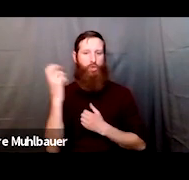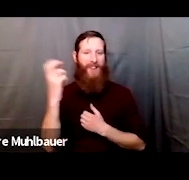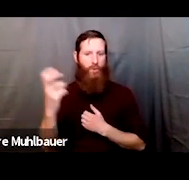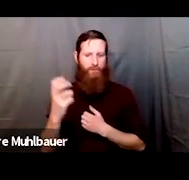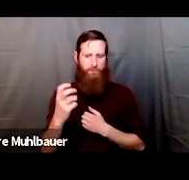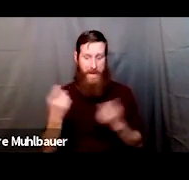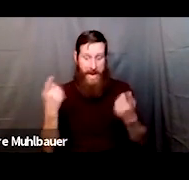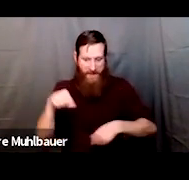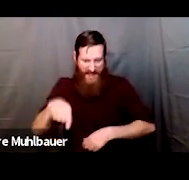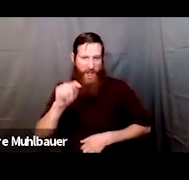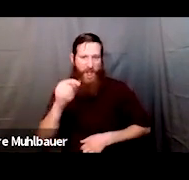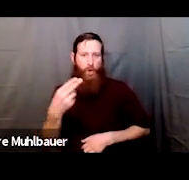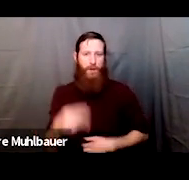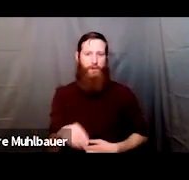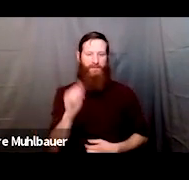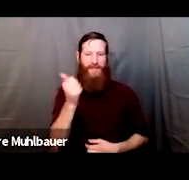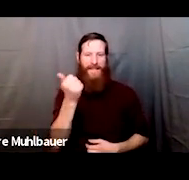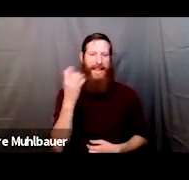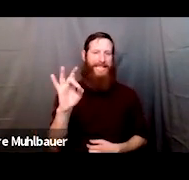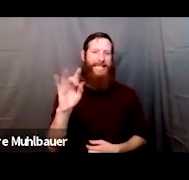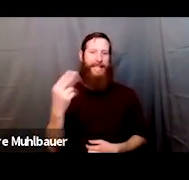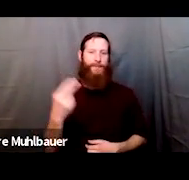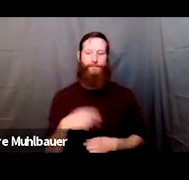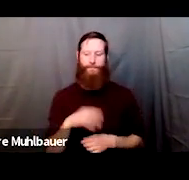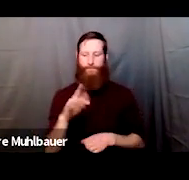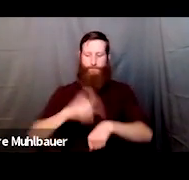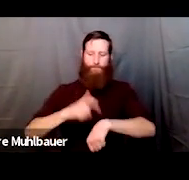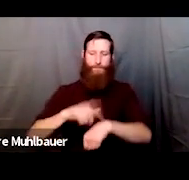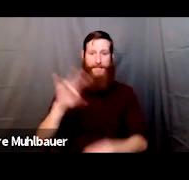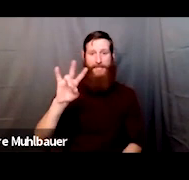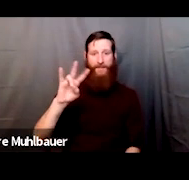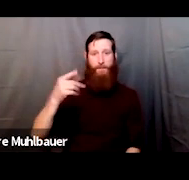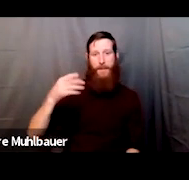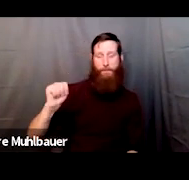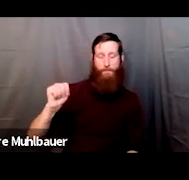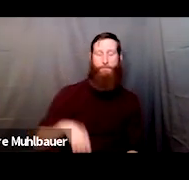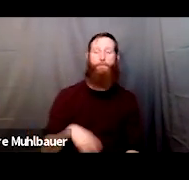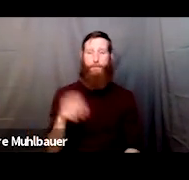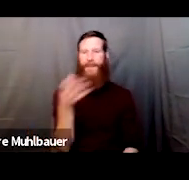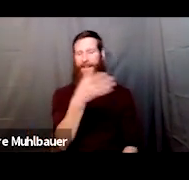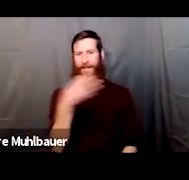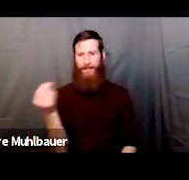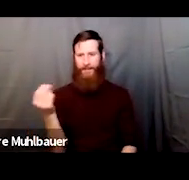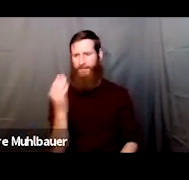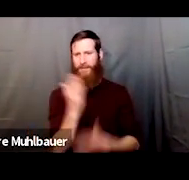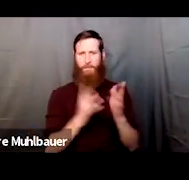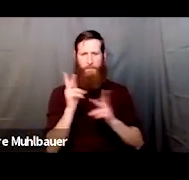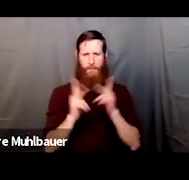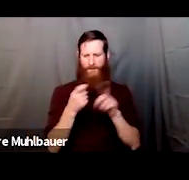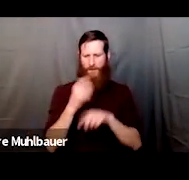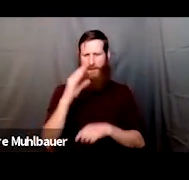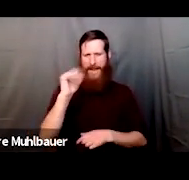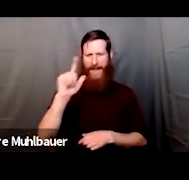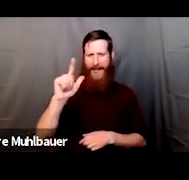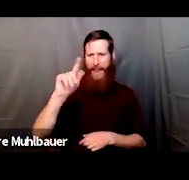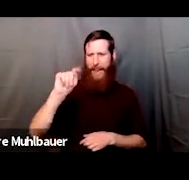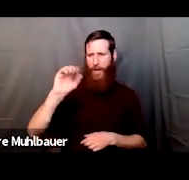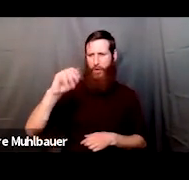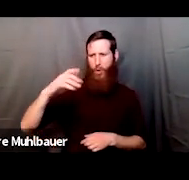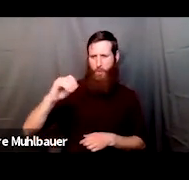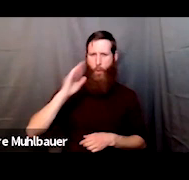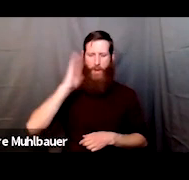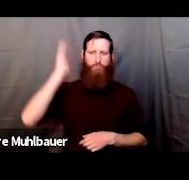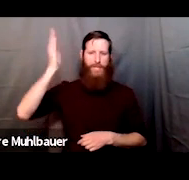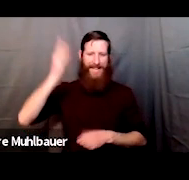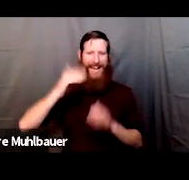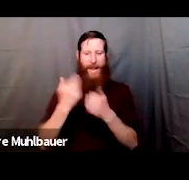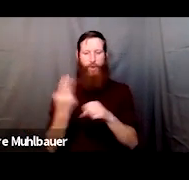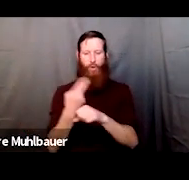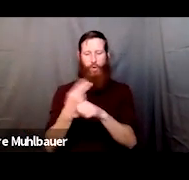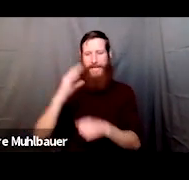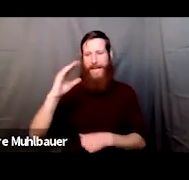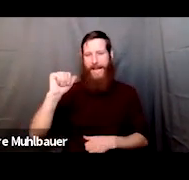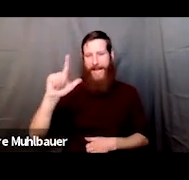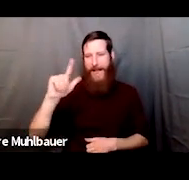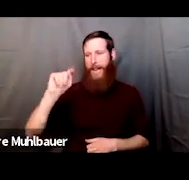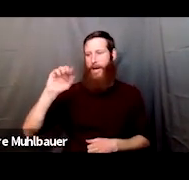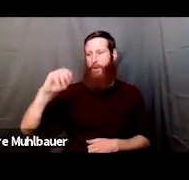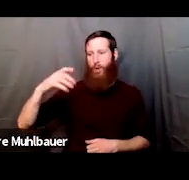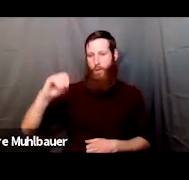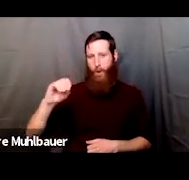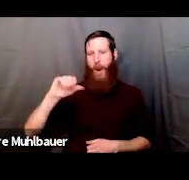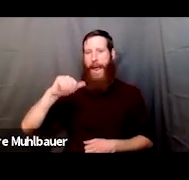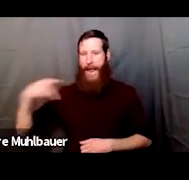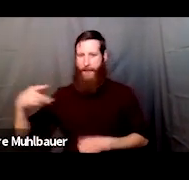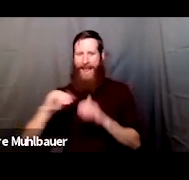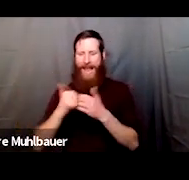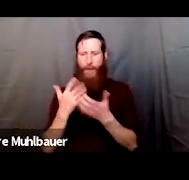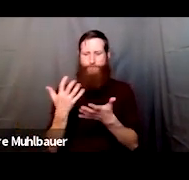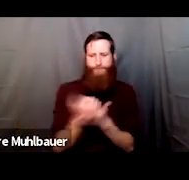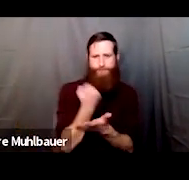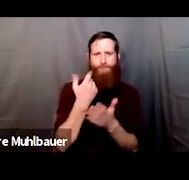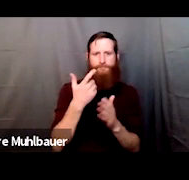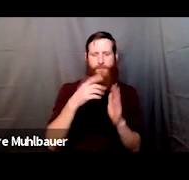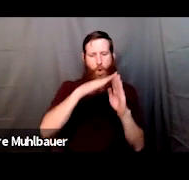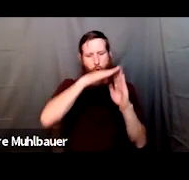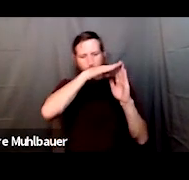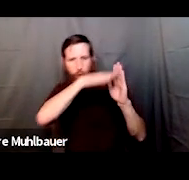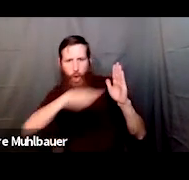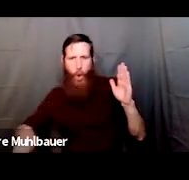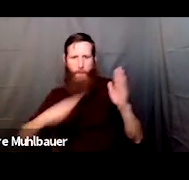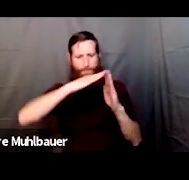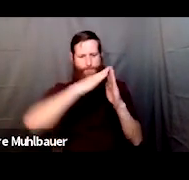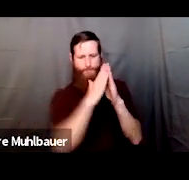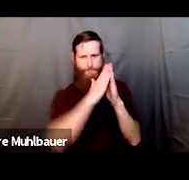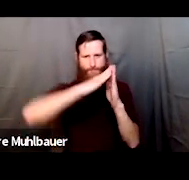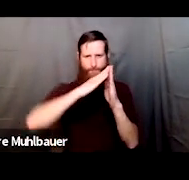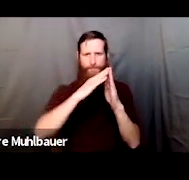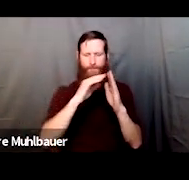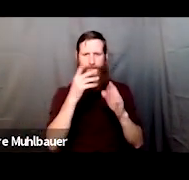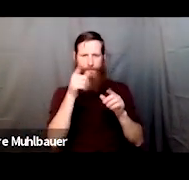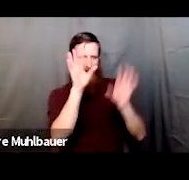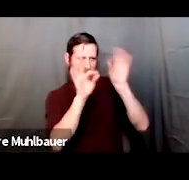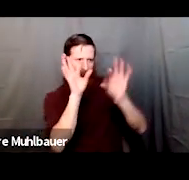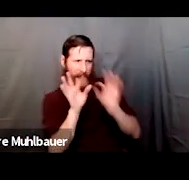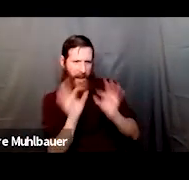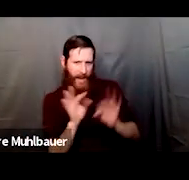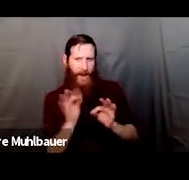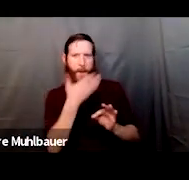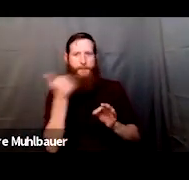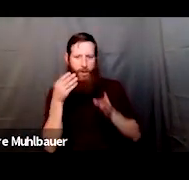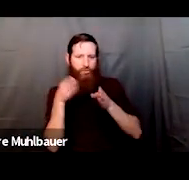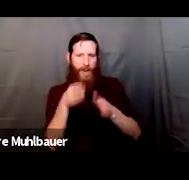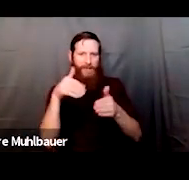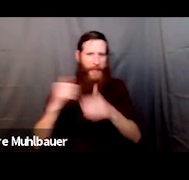That is coming up this Thursday , the 18th, 7pm. Some folks from Cal Topo will be presenting on how to use the Caltopo app, how to utilize slope angle shading for better route finding through backcountry terrain